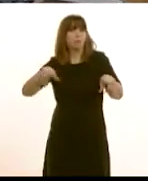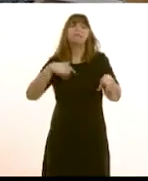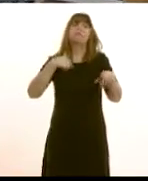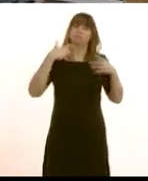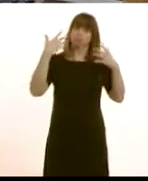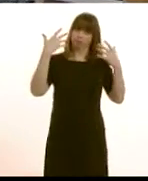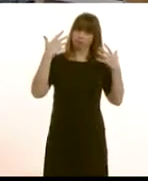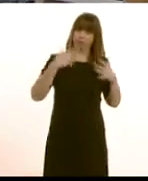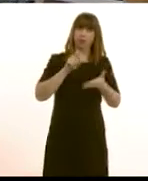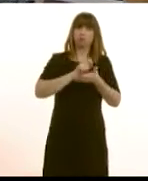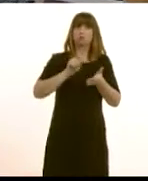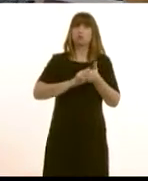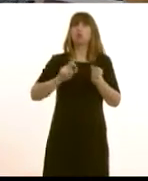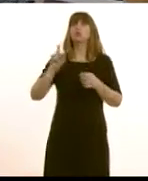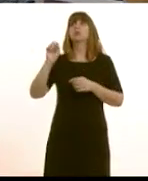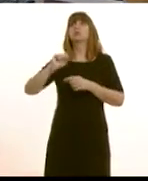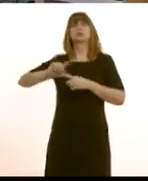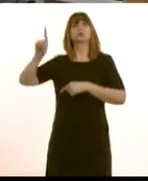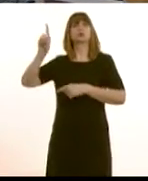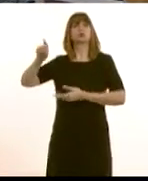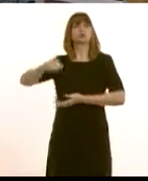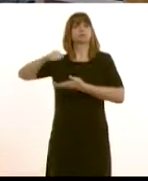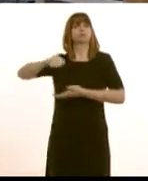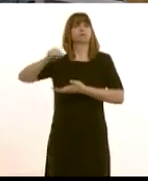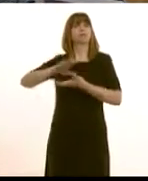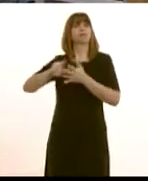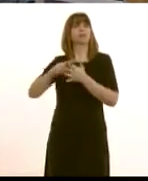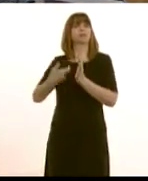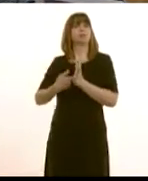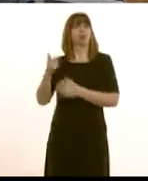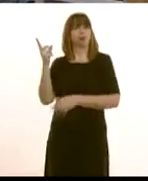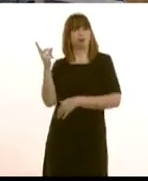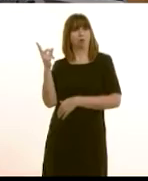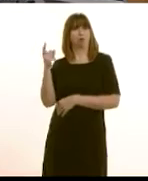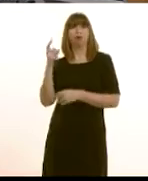knows, to the Chancellor with our intention to create an enterprise zone around Port Talbot